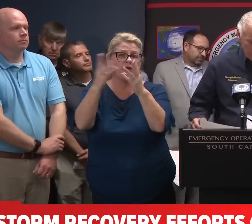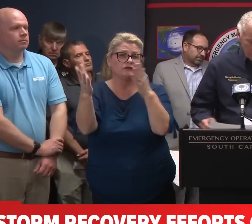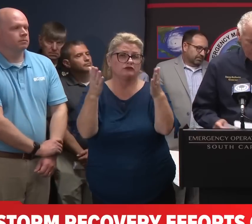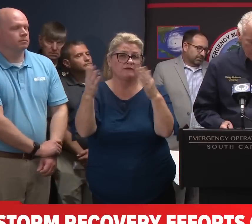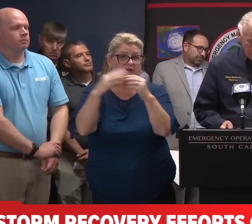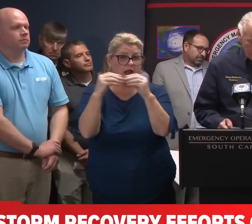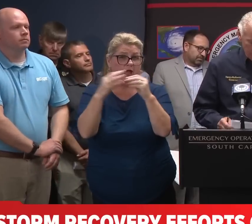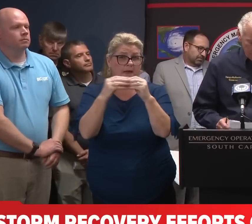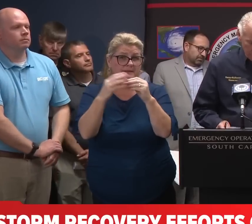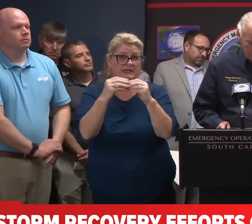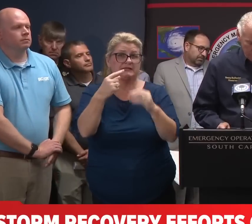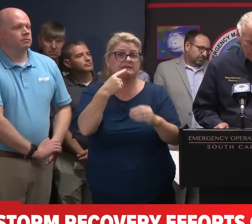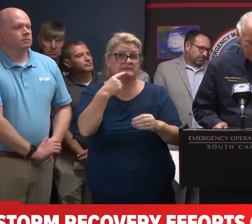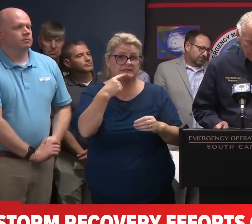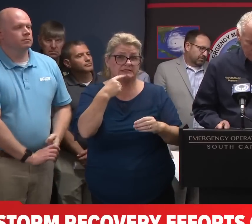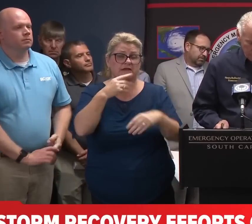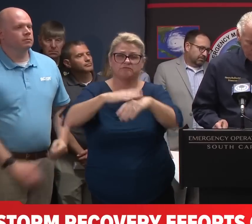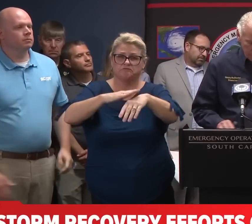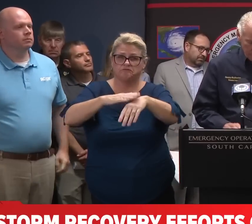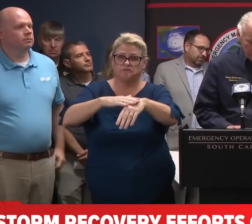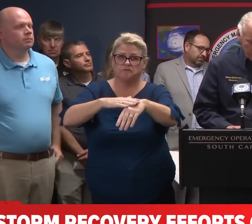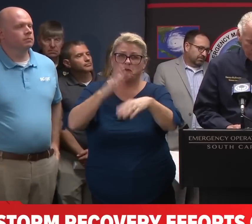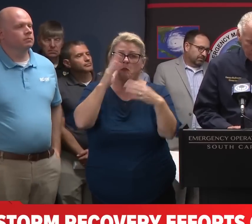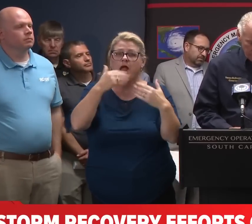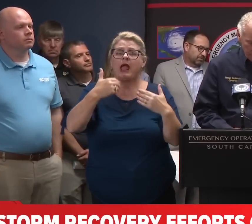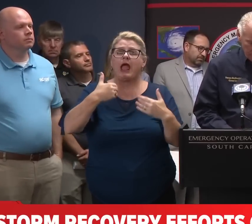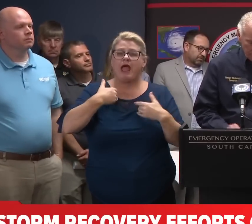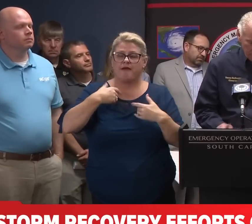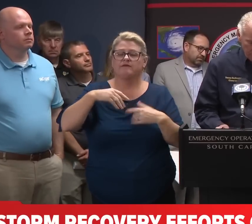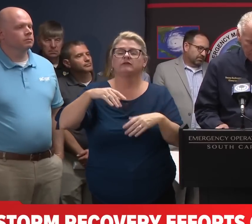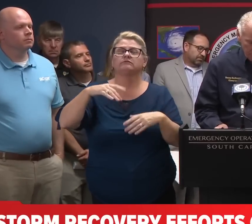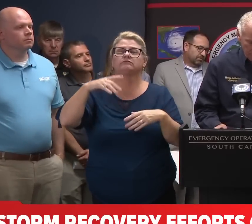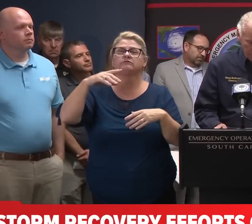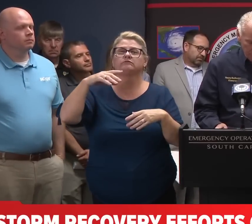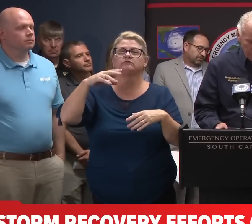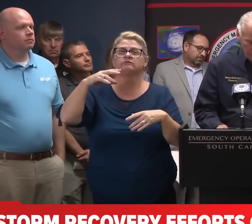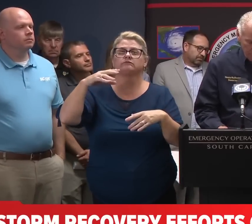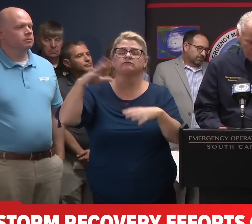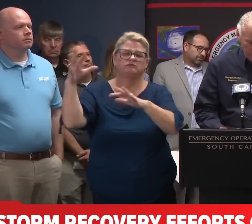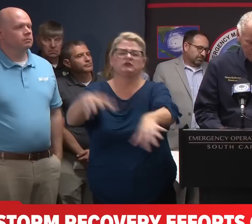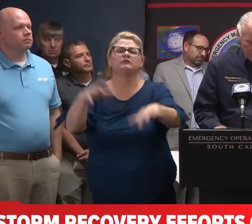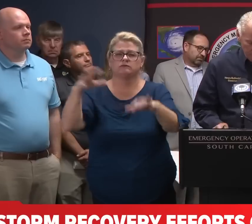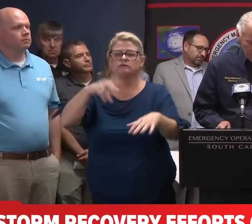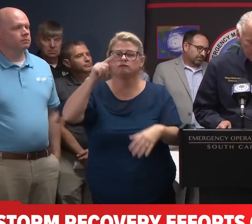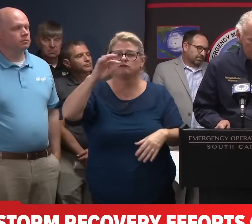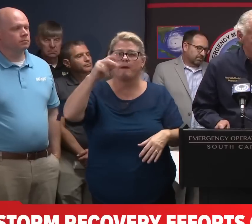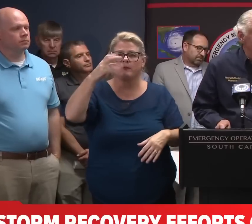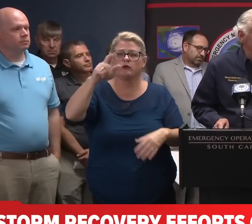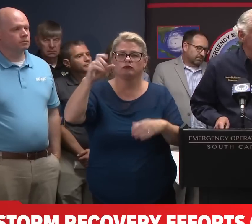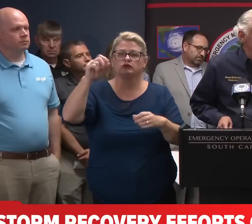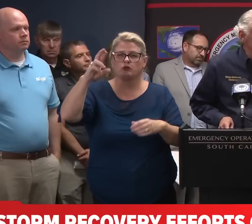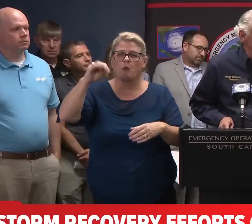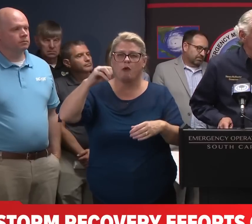issued an advisory that we're gonna get tropical storm winds here in the Midlands indicating we're gonna get some stronger winds further west.